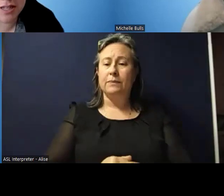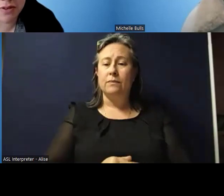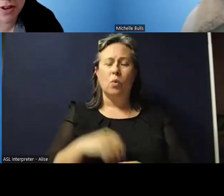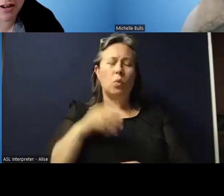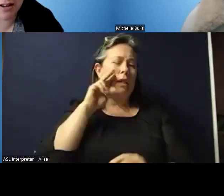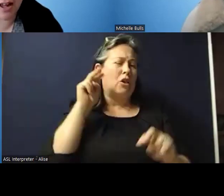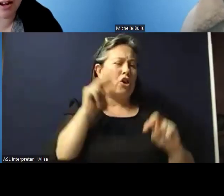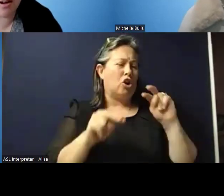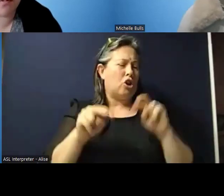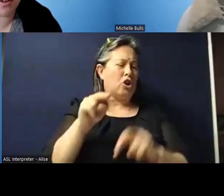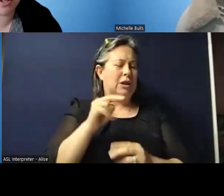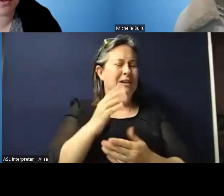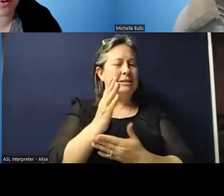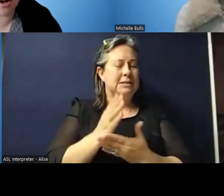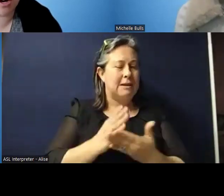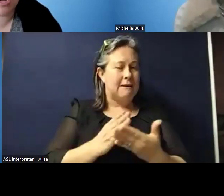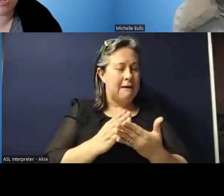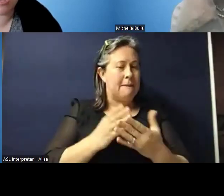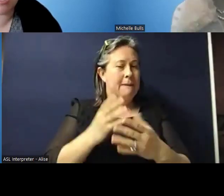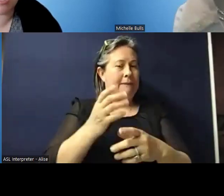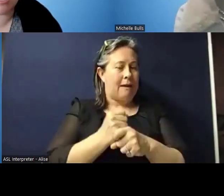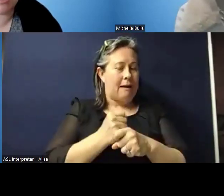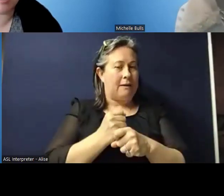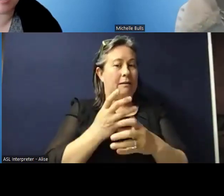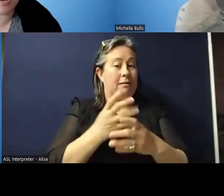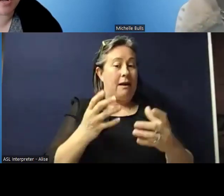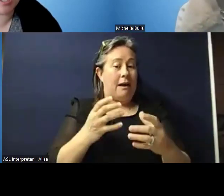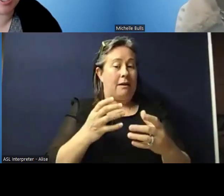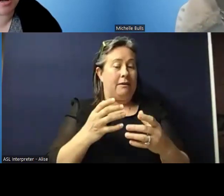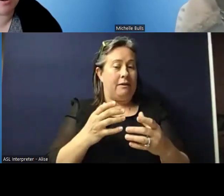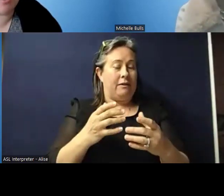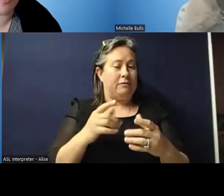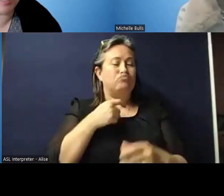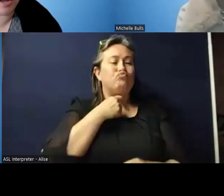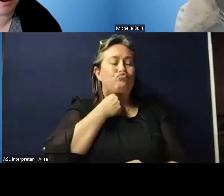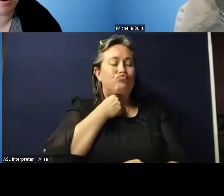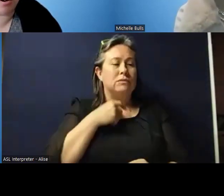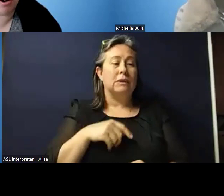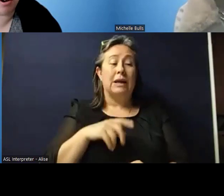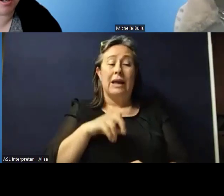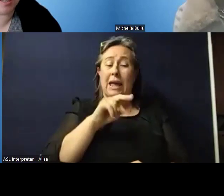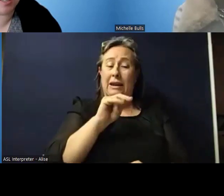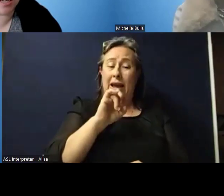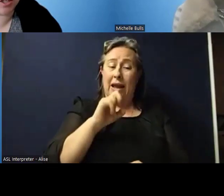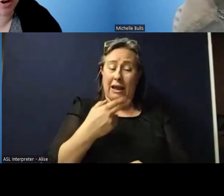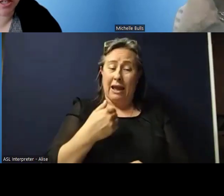that we've gotten a lot of upvotes for. Does NIH have data on our success rates